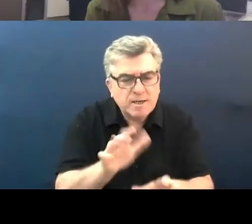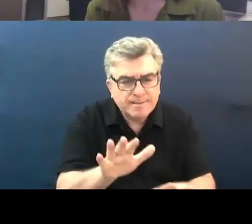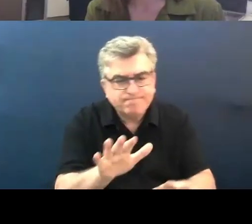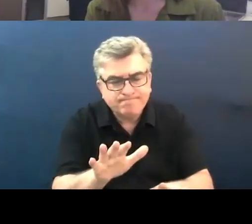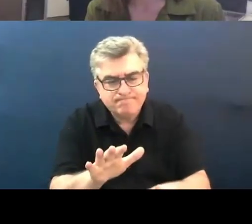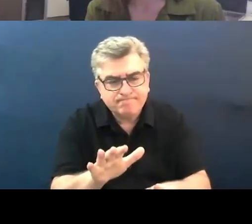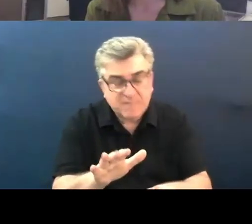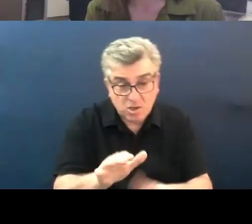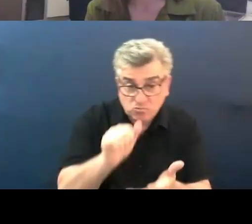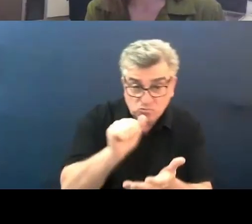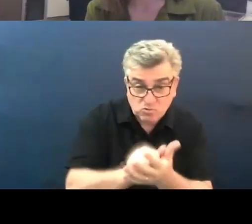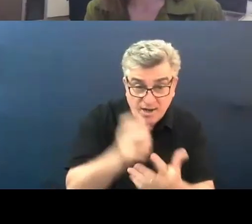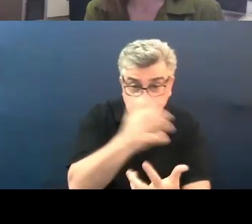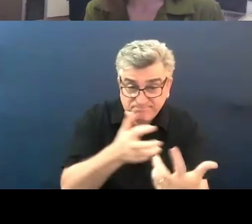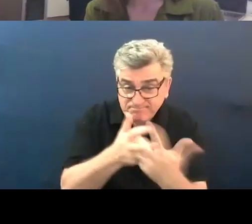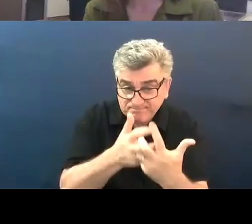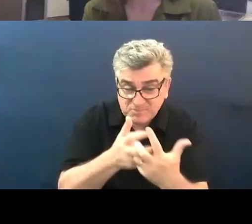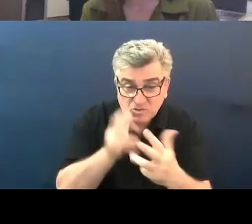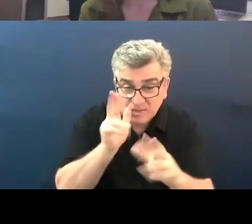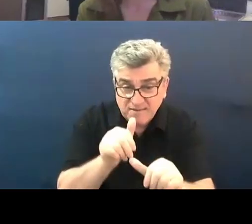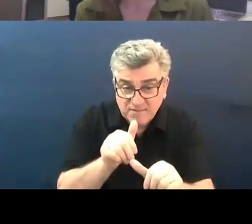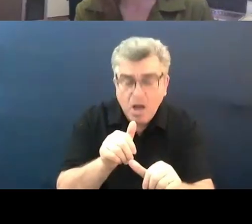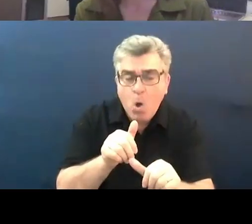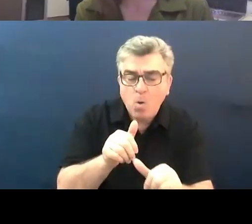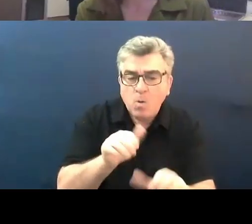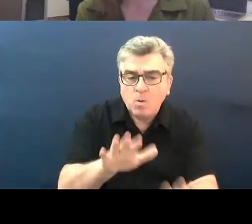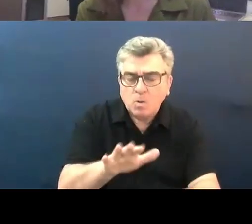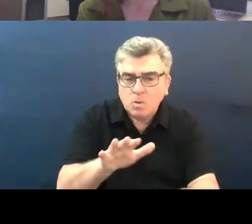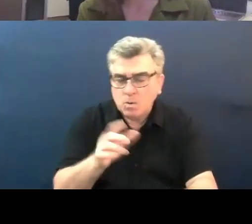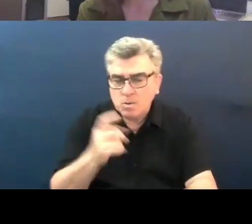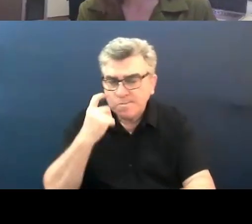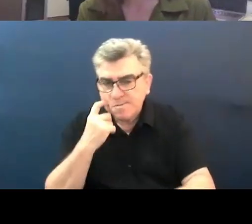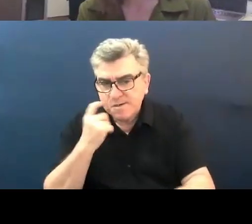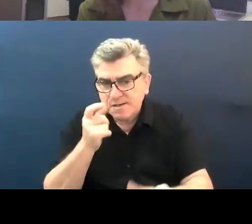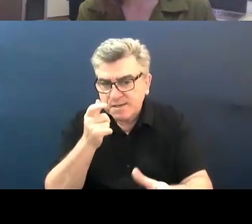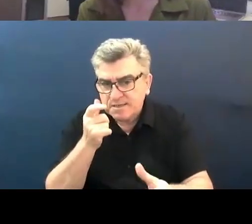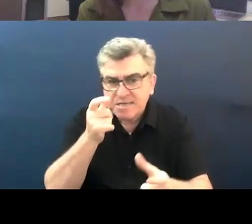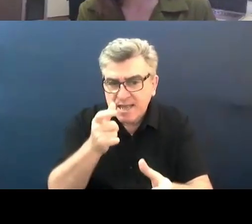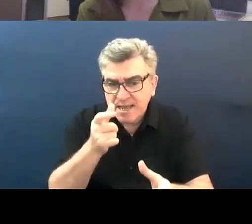the treatment that they need. So, I think care will be my word. What's your word going to be?